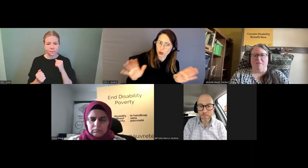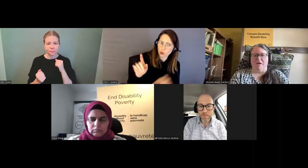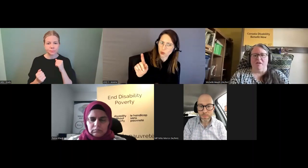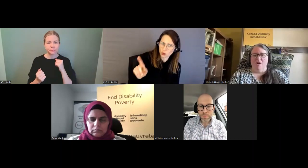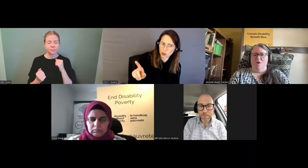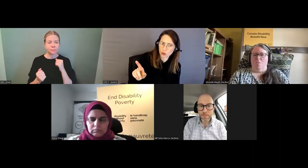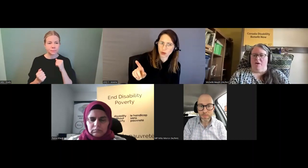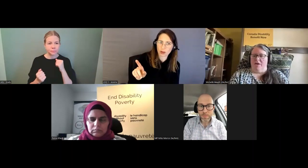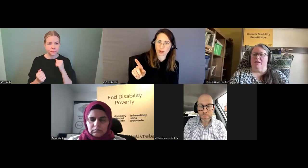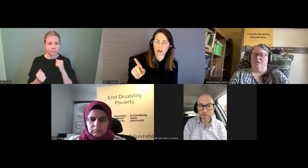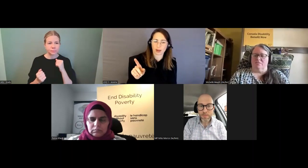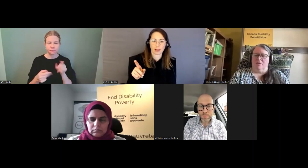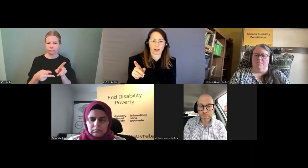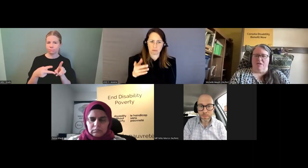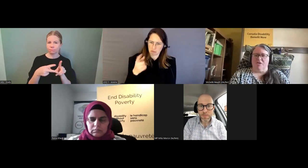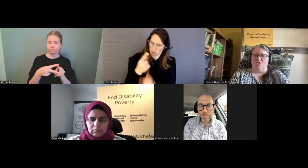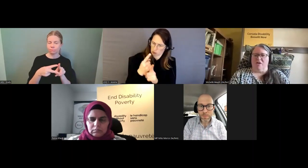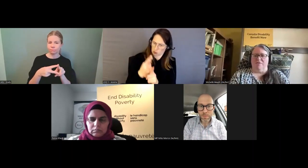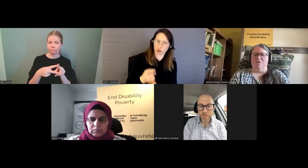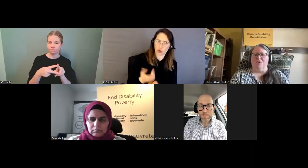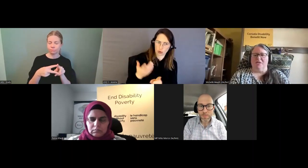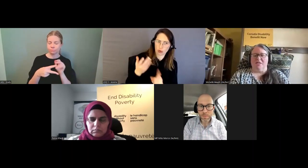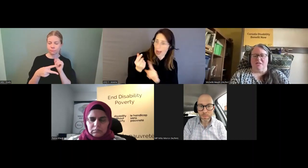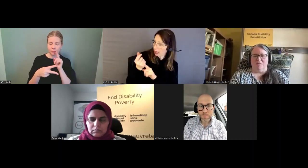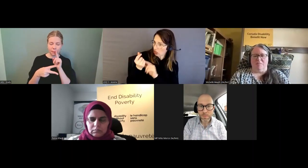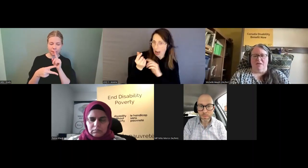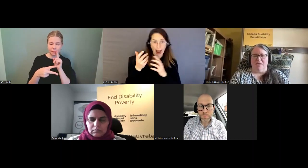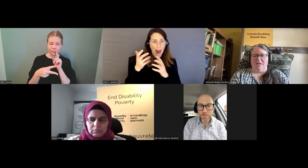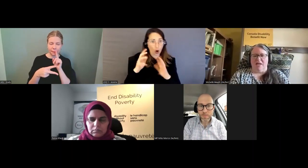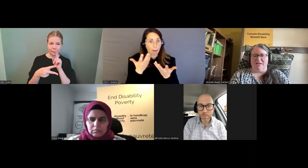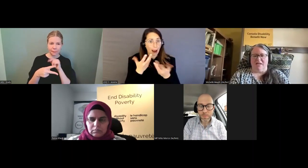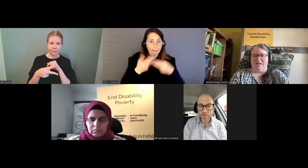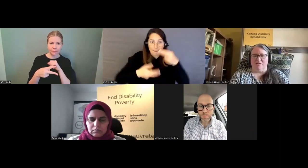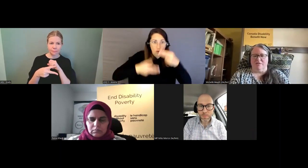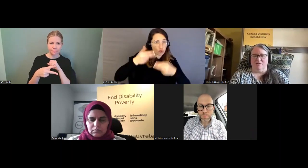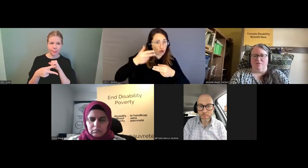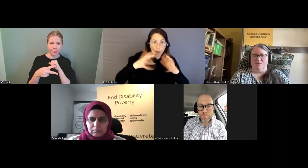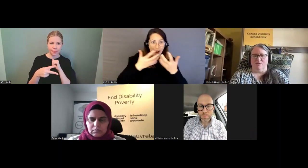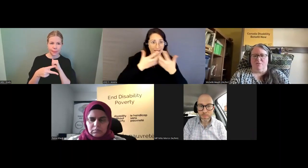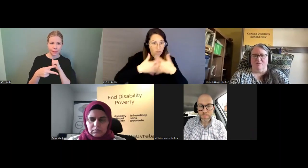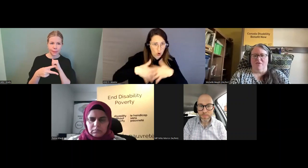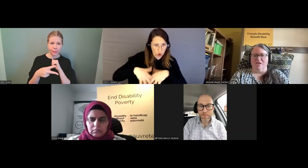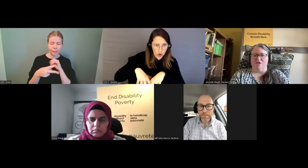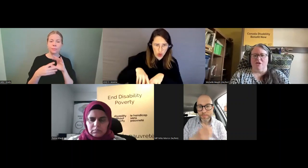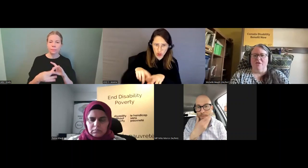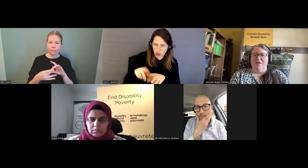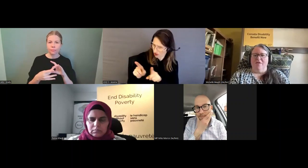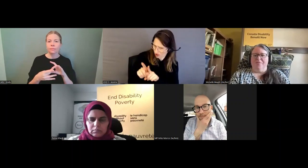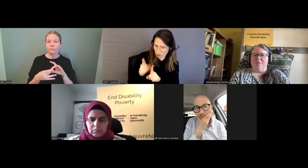BILL. ONE IS A PRETTY STRAIGHTFORWARD LINKED TO INFLATION.